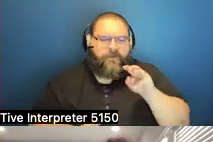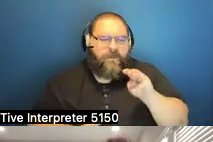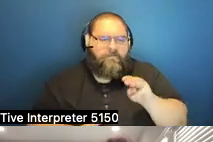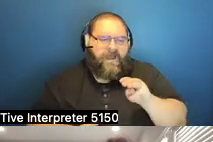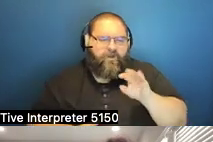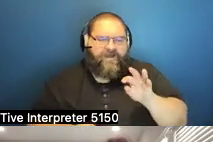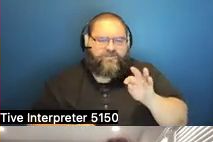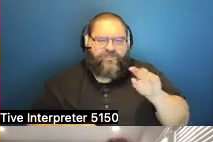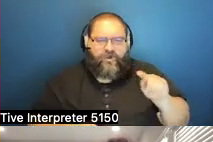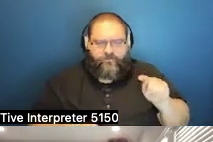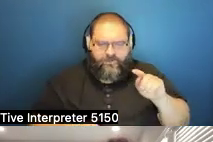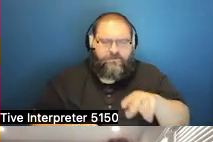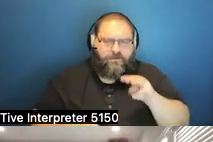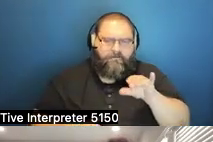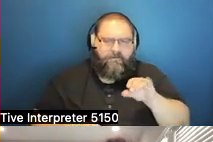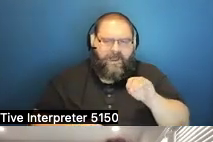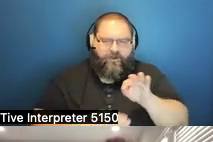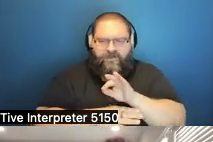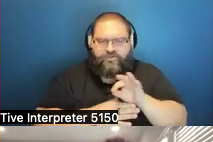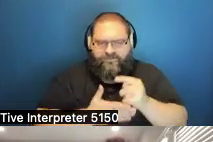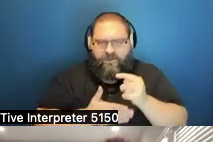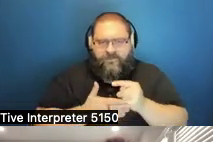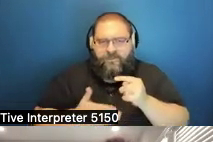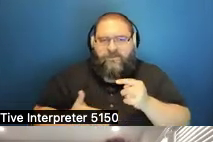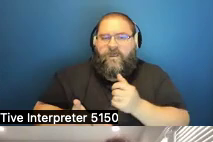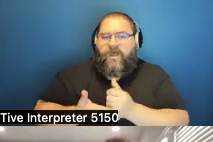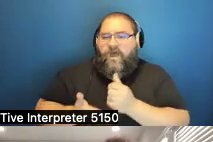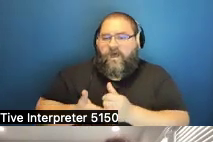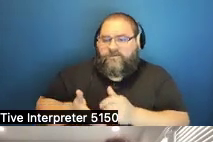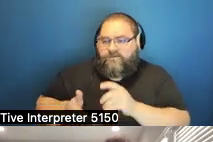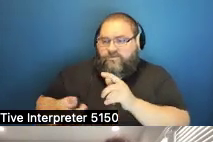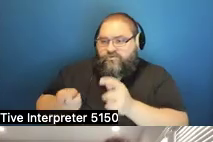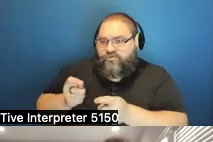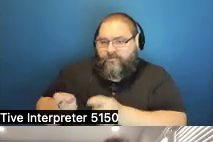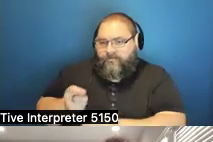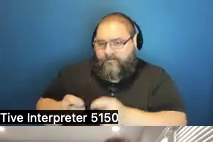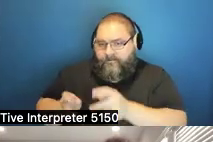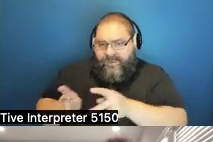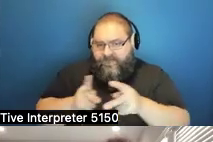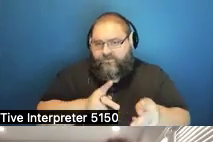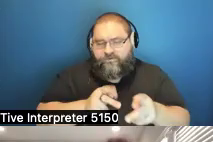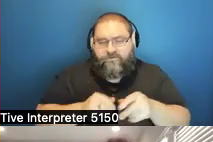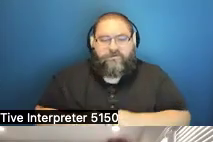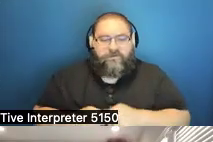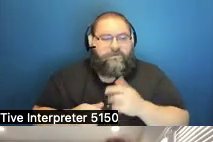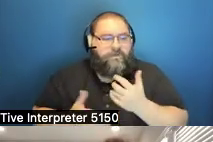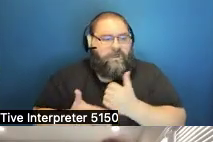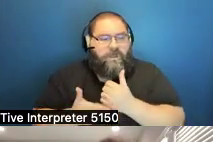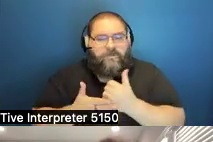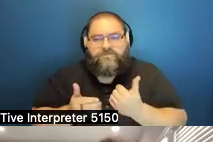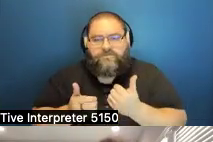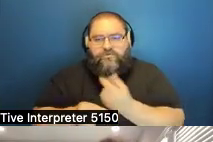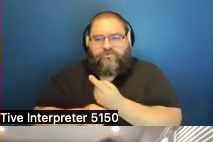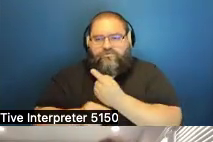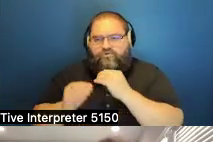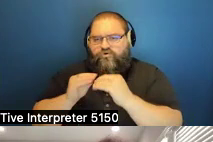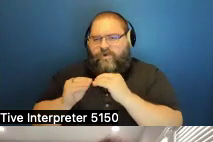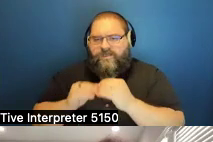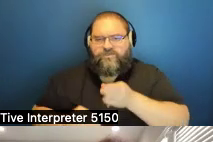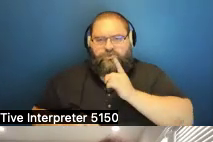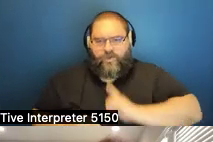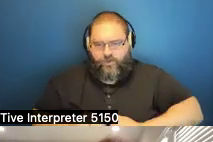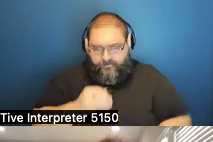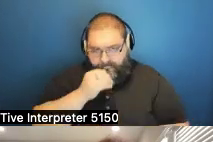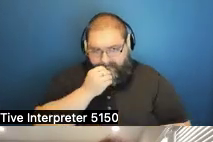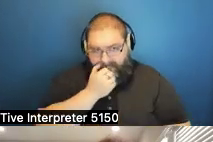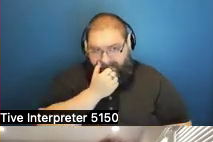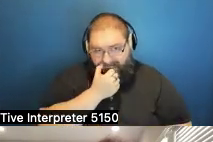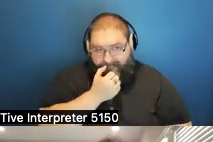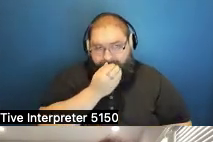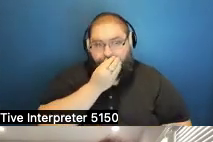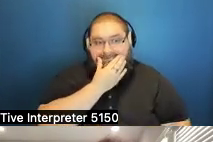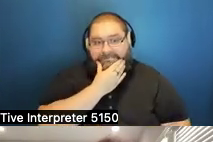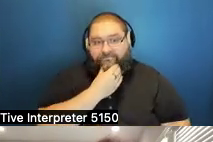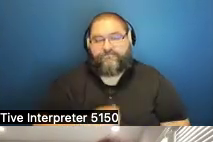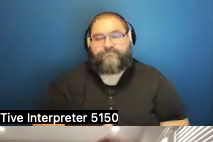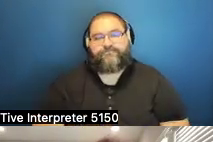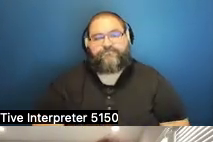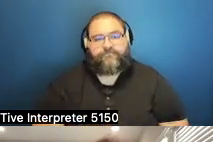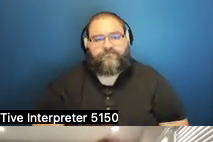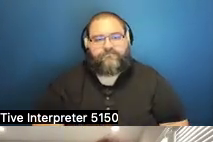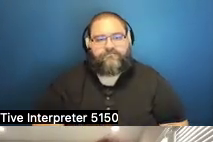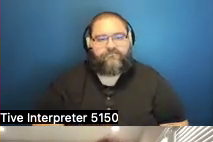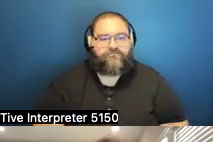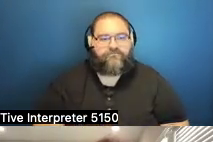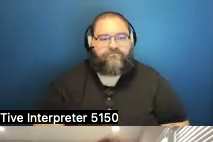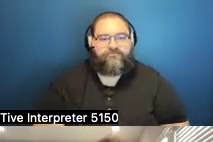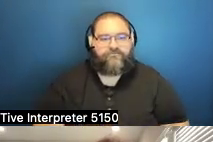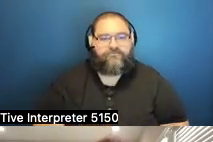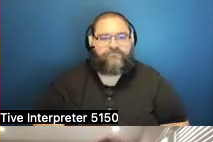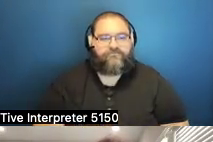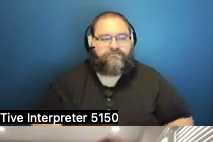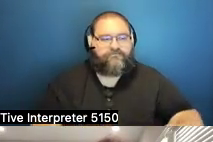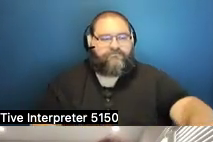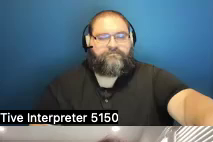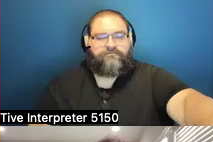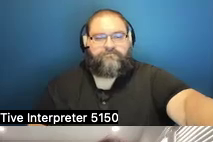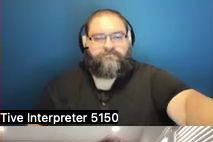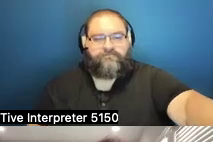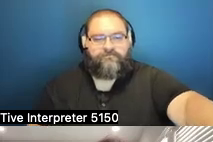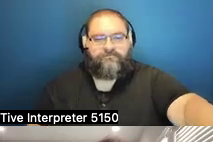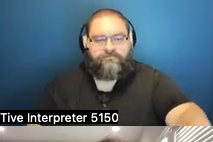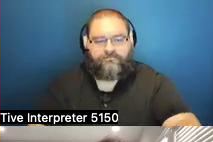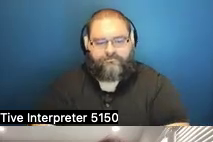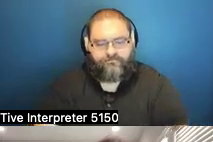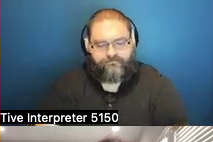pattern and promote the proper swallow. 19:46:08 The reverse follows starts